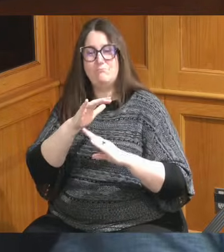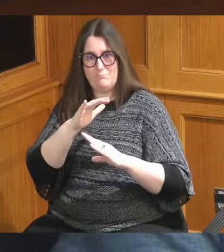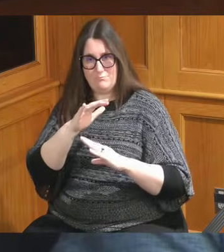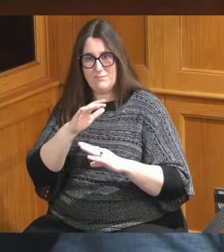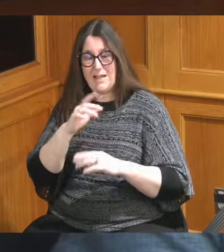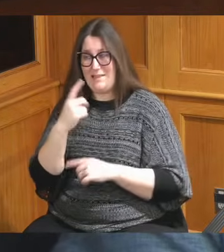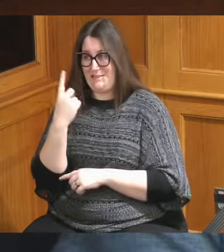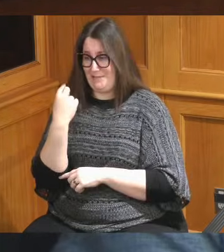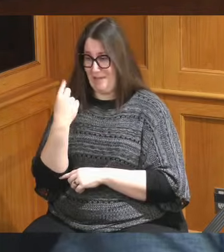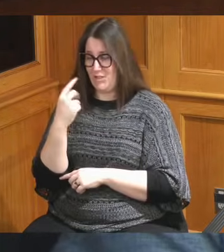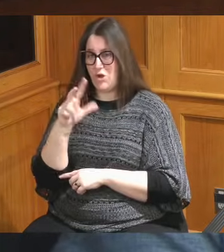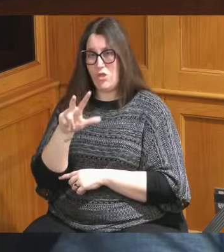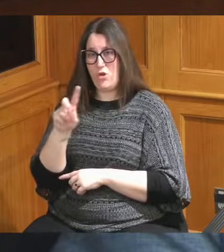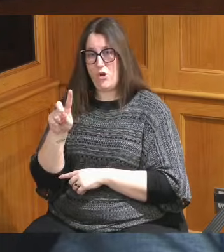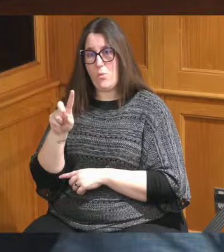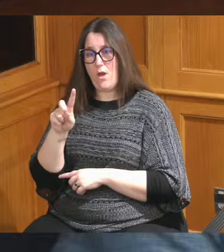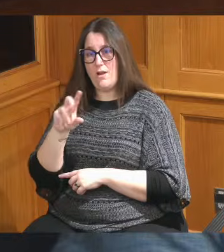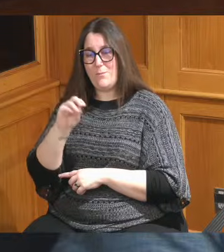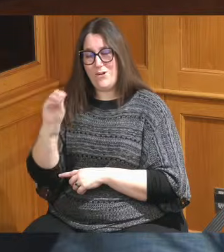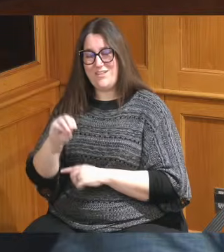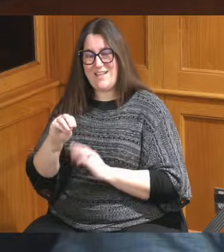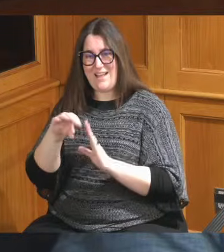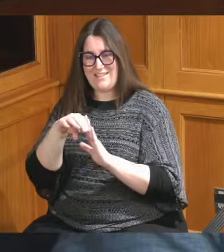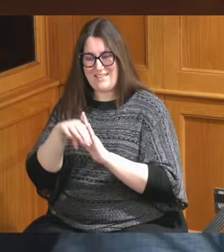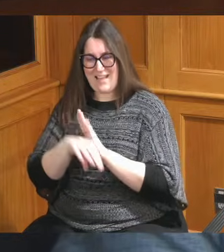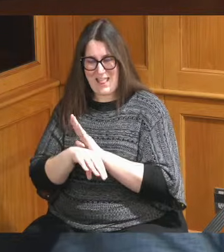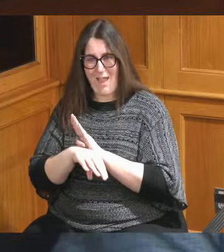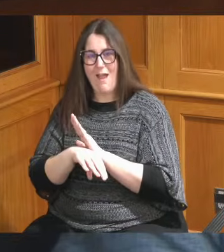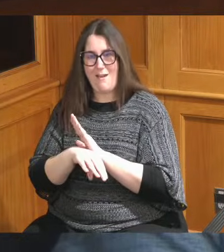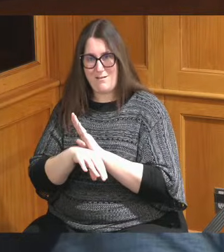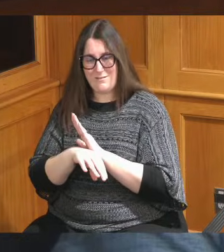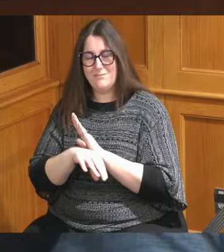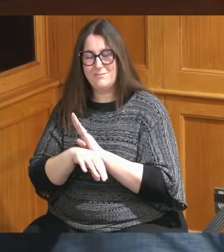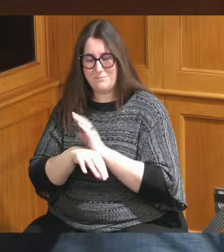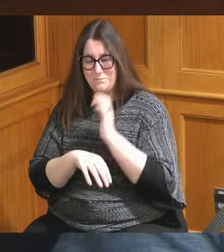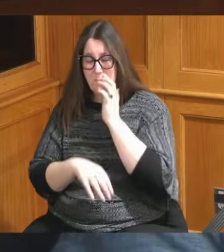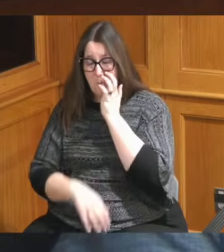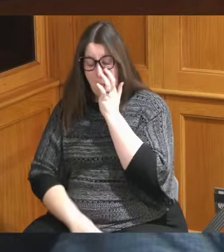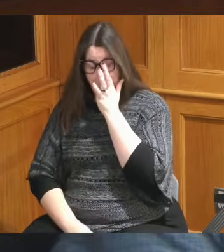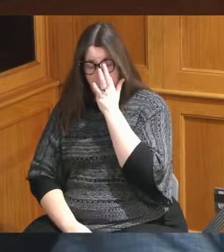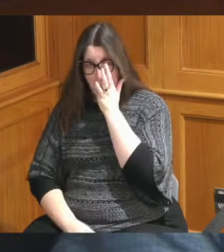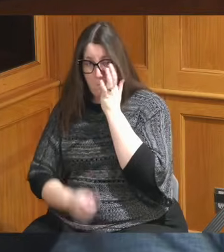we had a 31% decline. in overdose deaths in Hamilton County. Now, we're still losing people